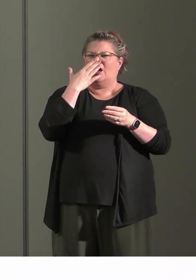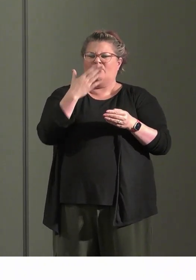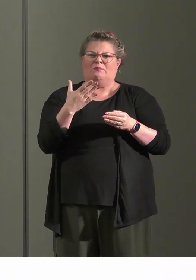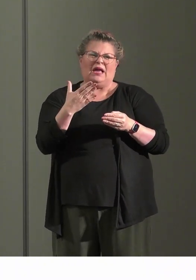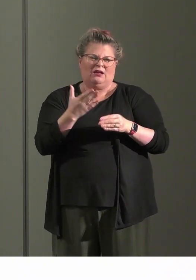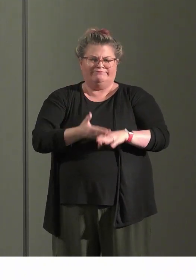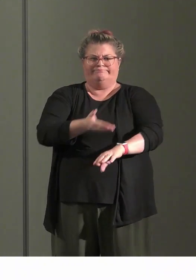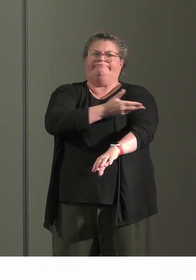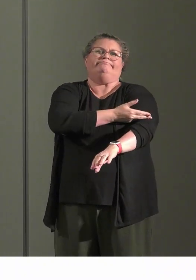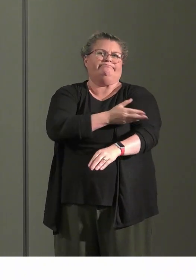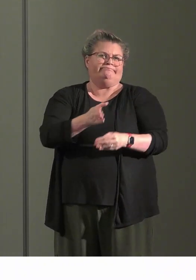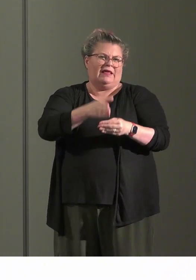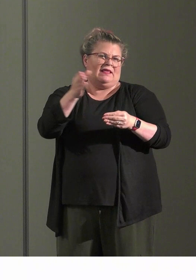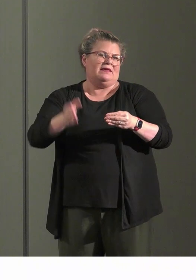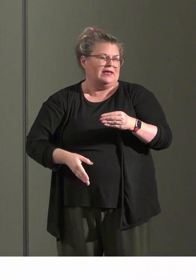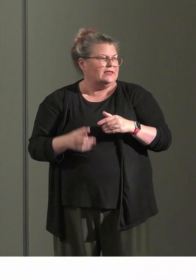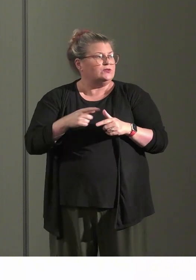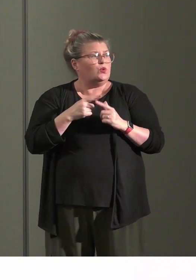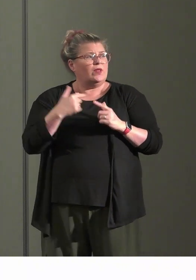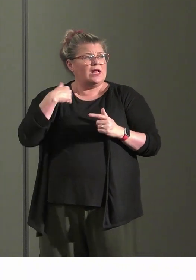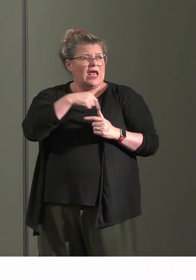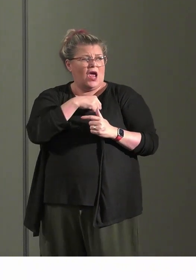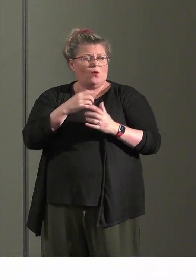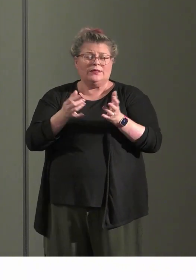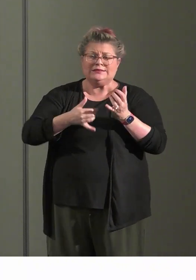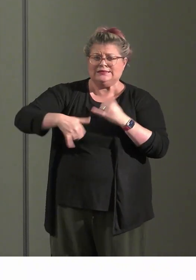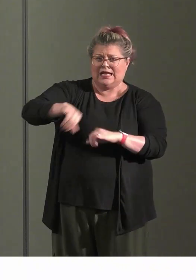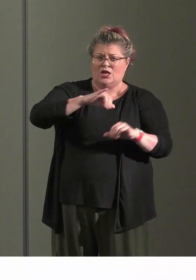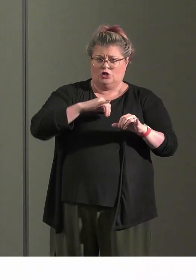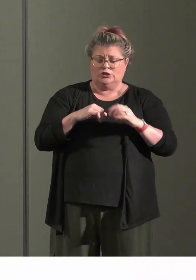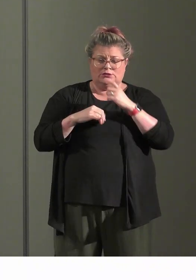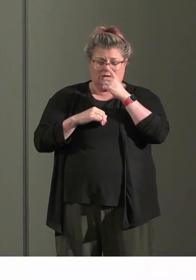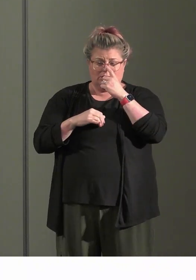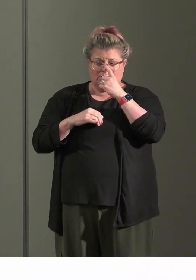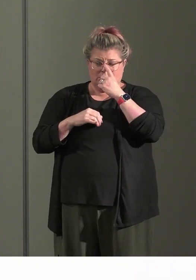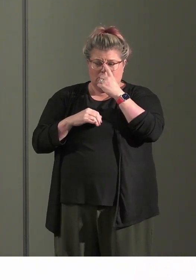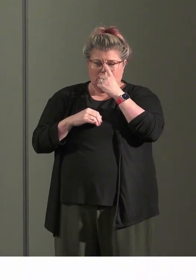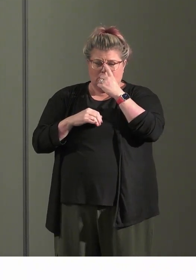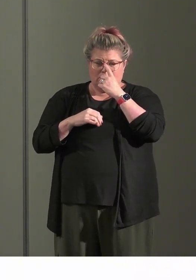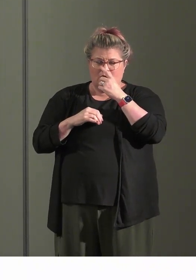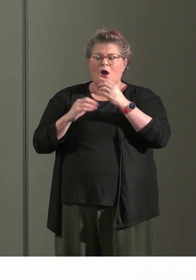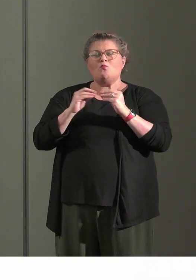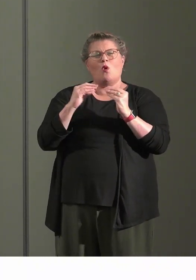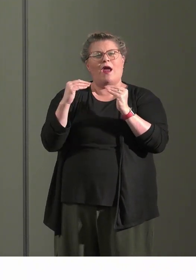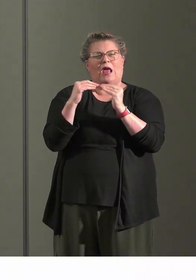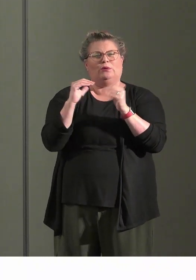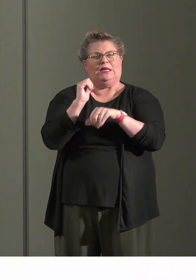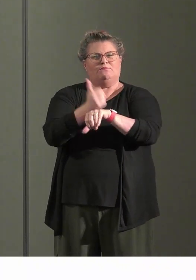not minimum acceptable they are deemed to be equity base standards that is the difference